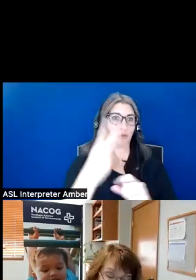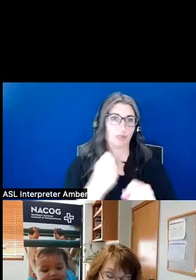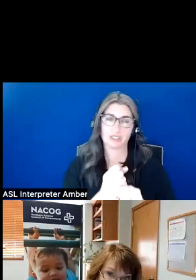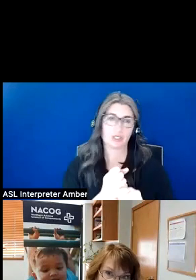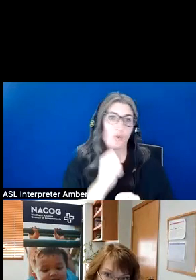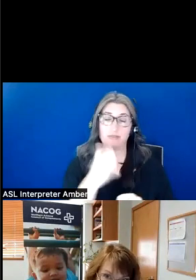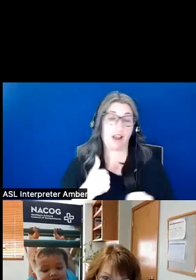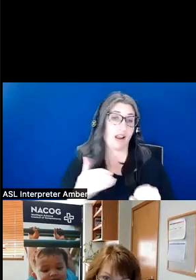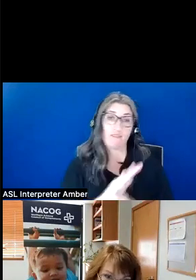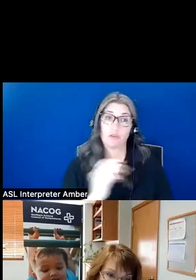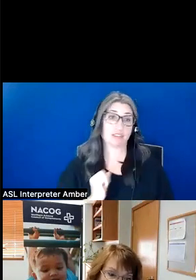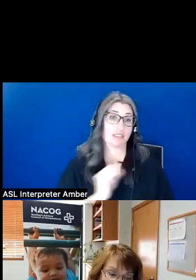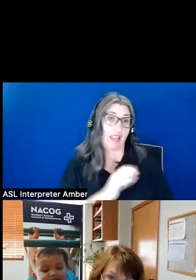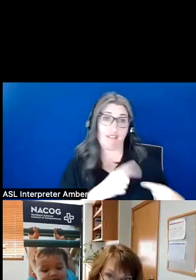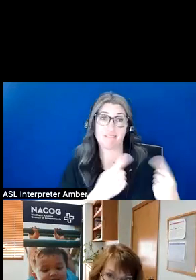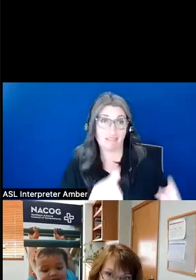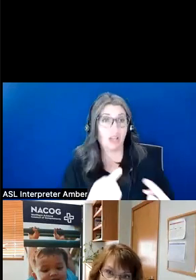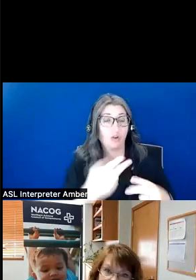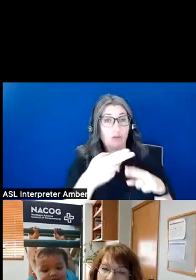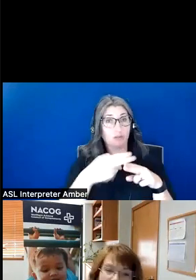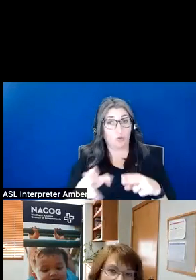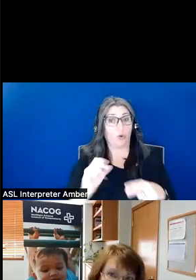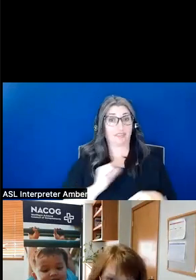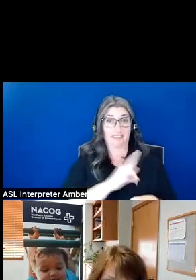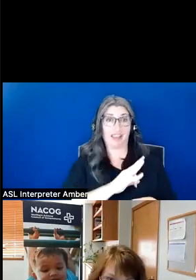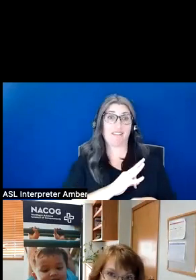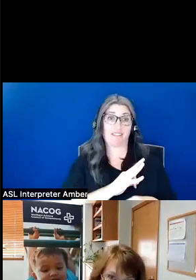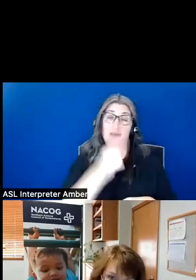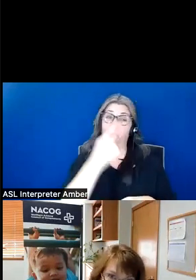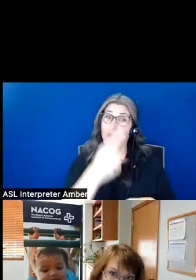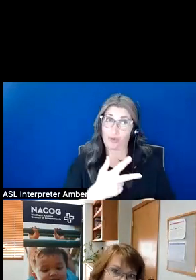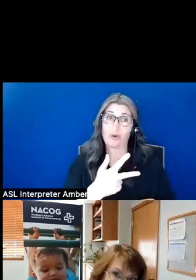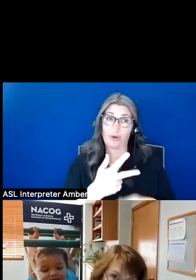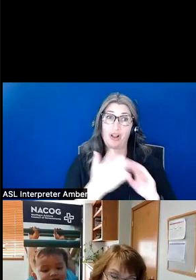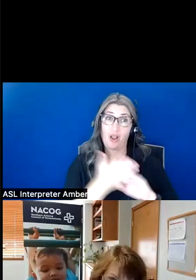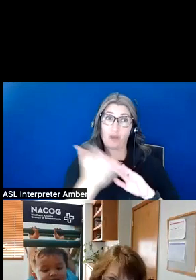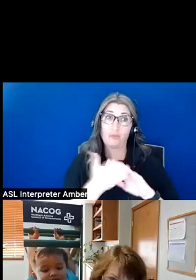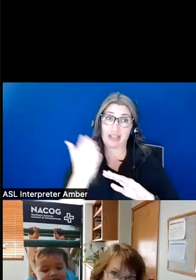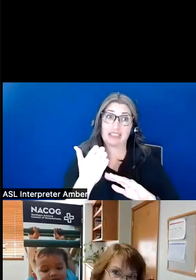As a matter of fact, we've been short our staff about a third, operating 30 sites across